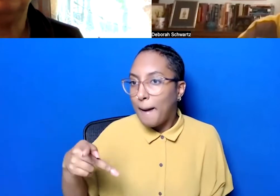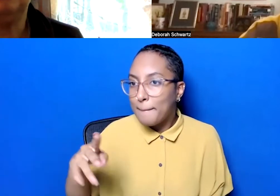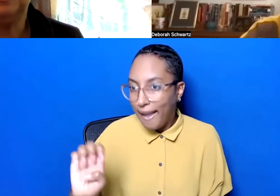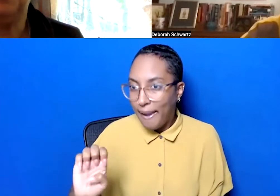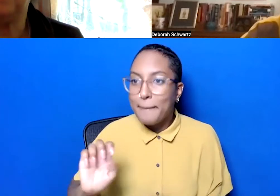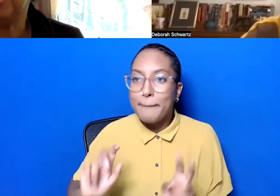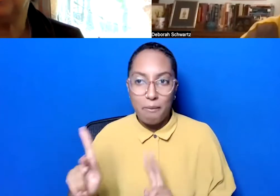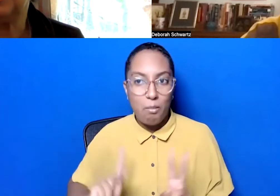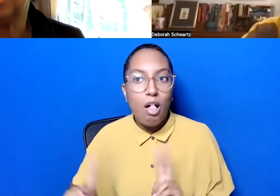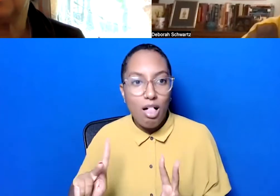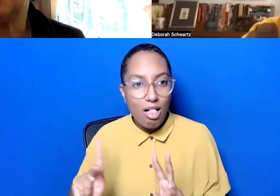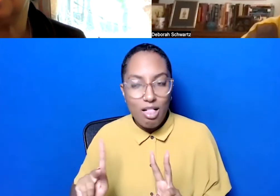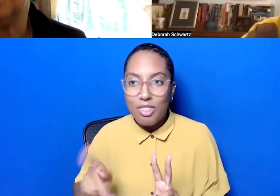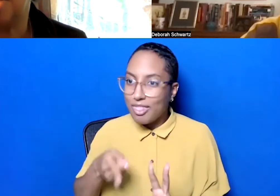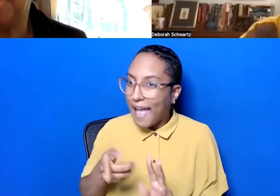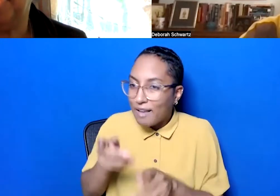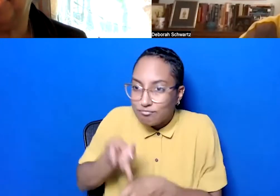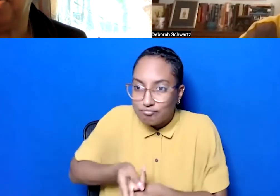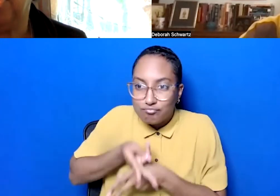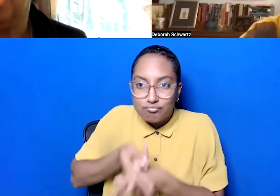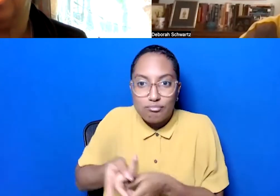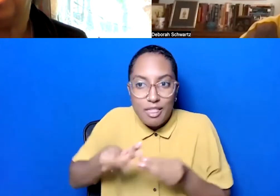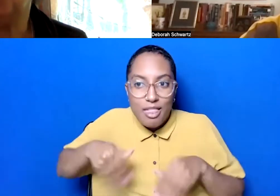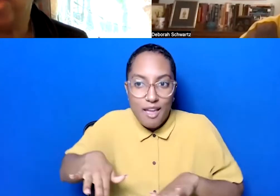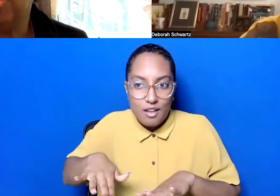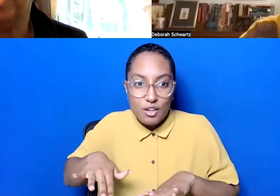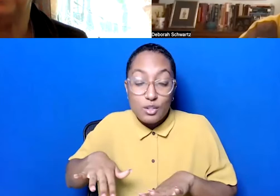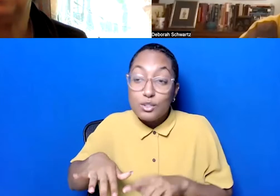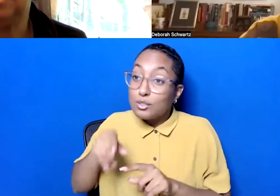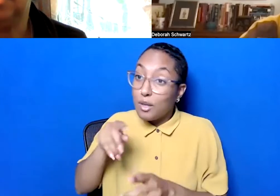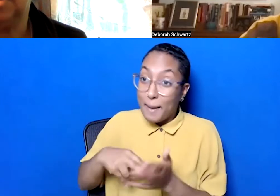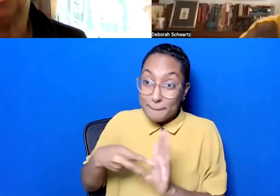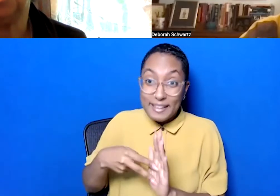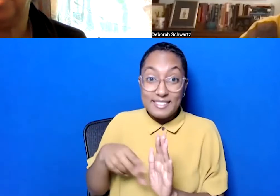you know, they've got to discuss the Lenape people as well as the Dutch and